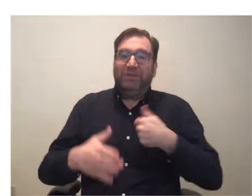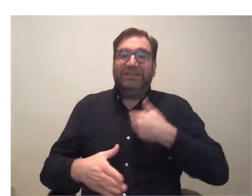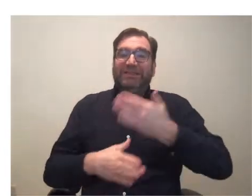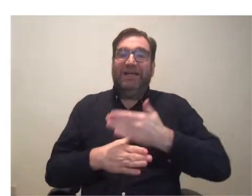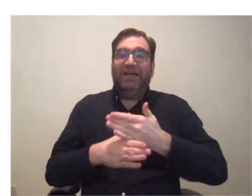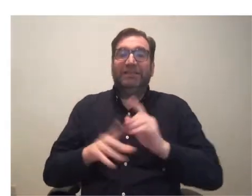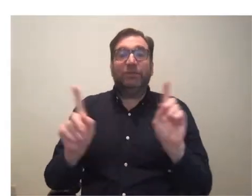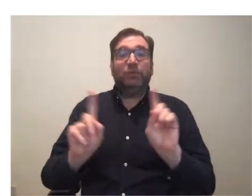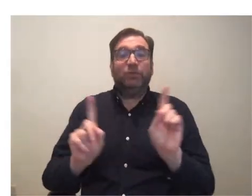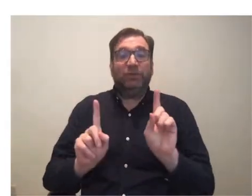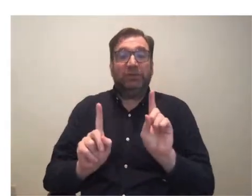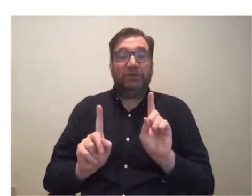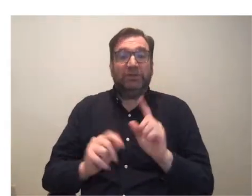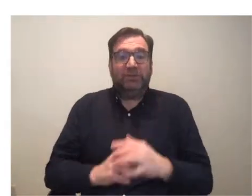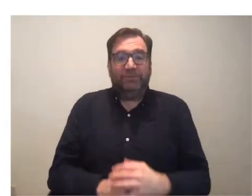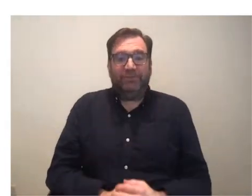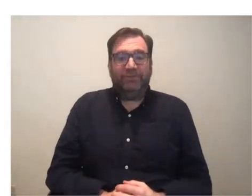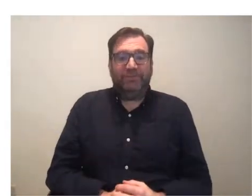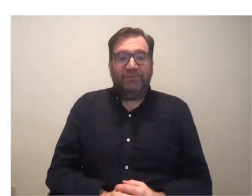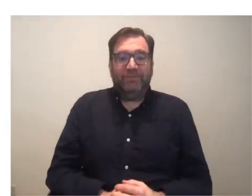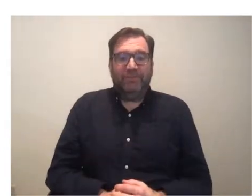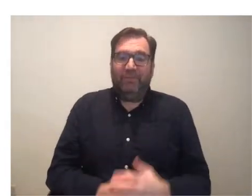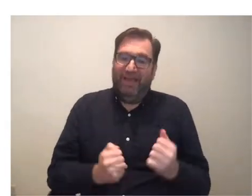Let’s begin by introducing our task.